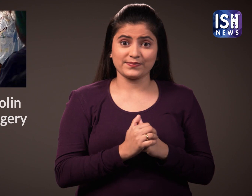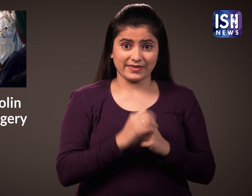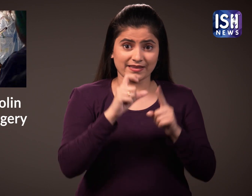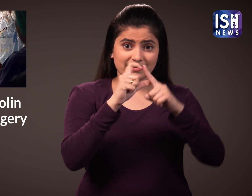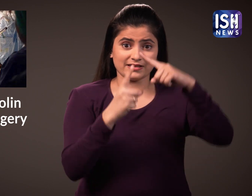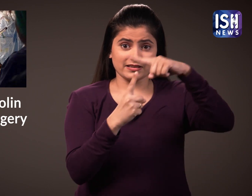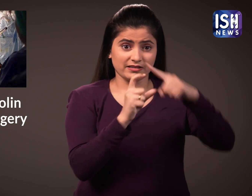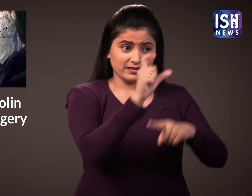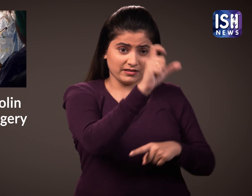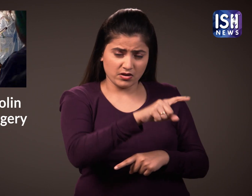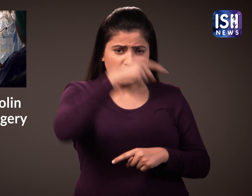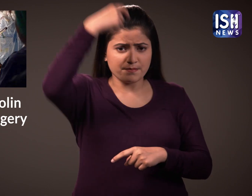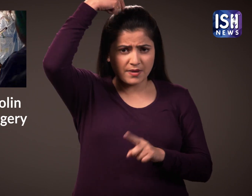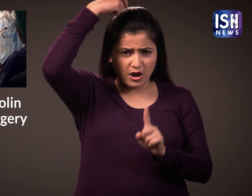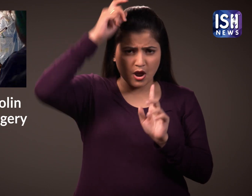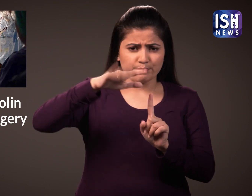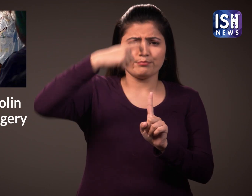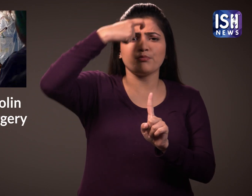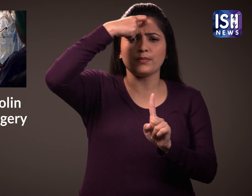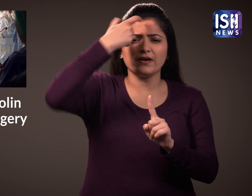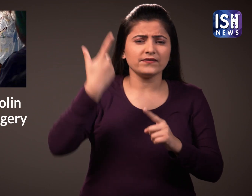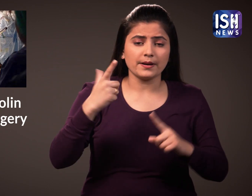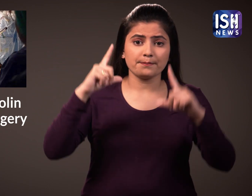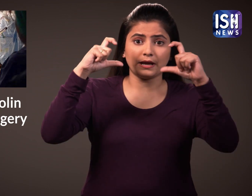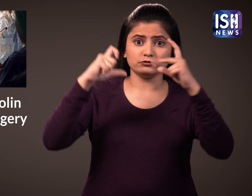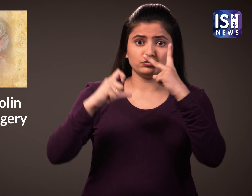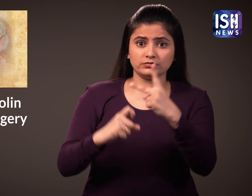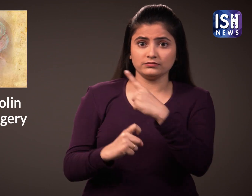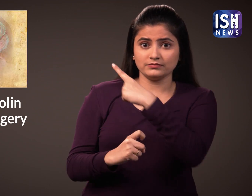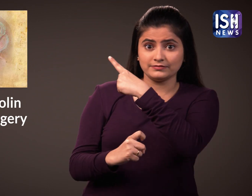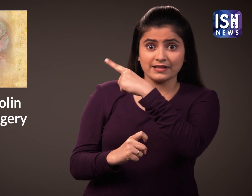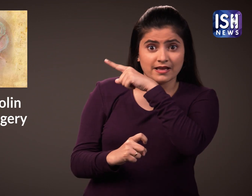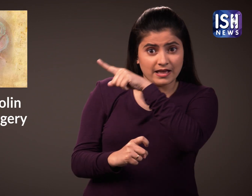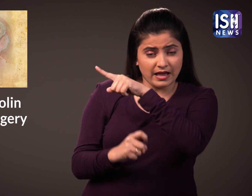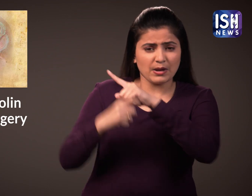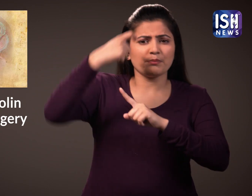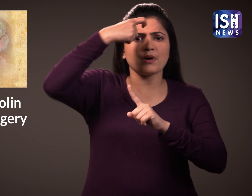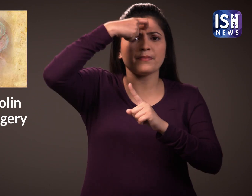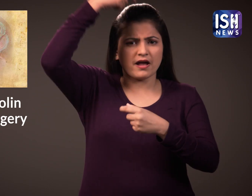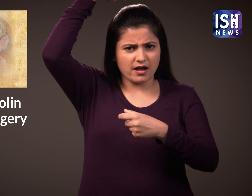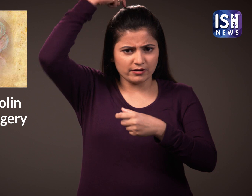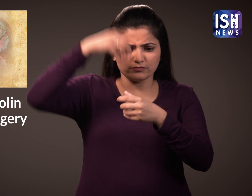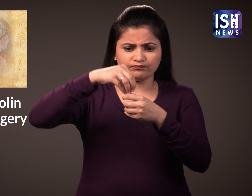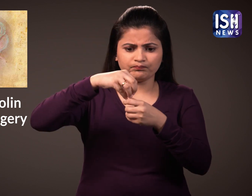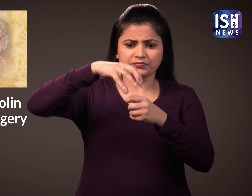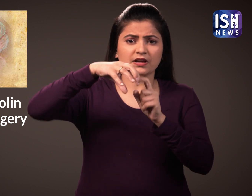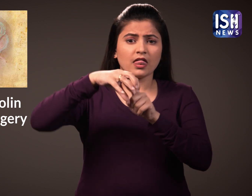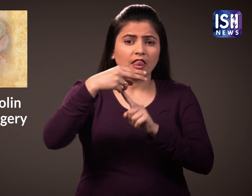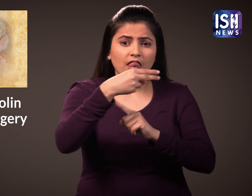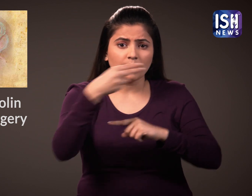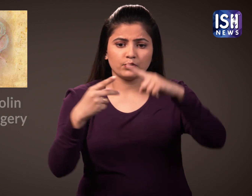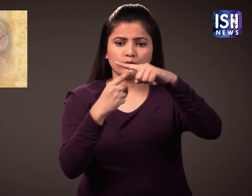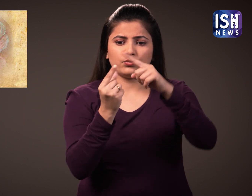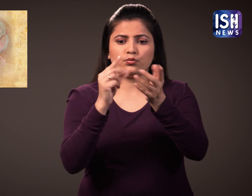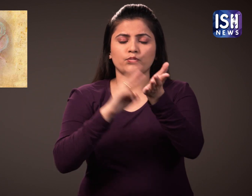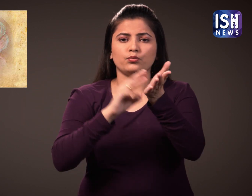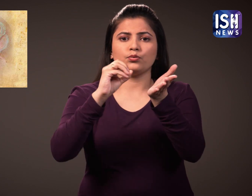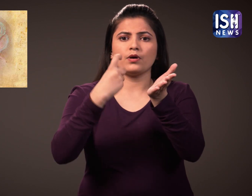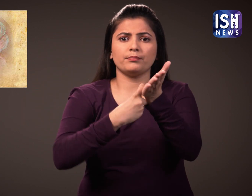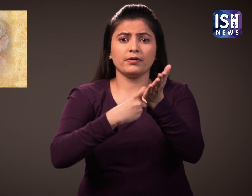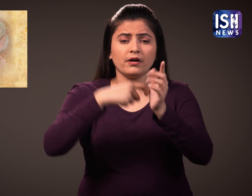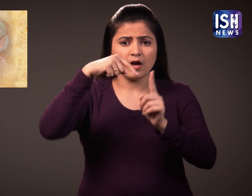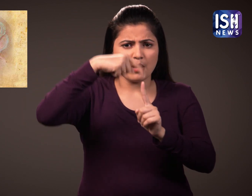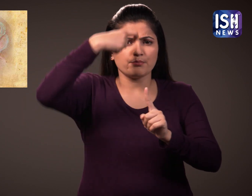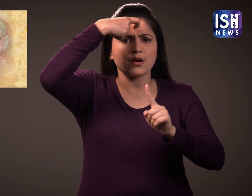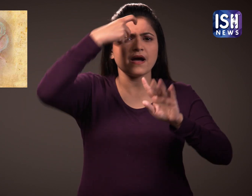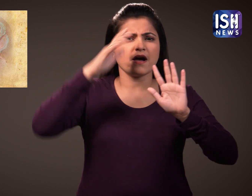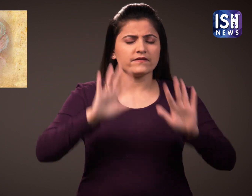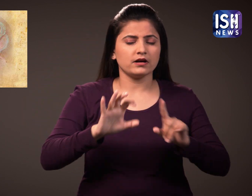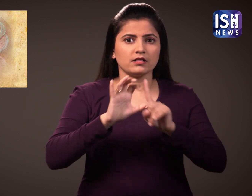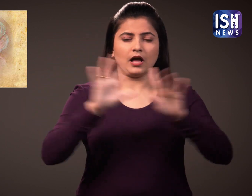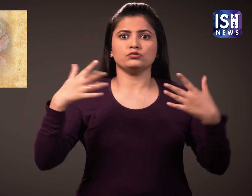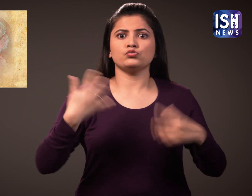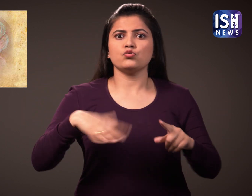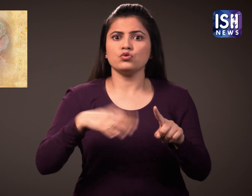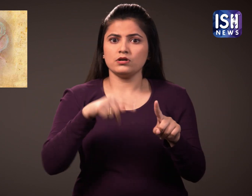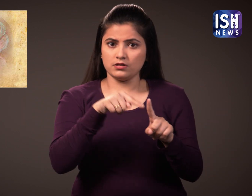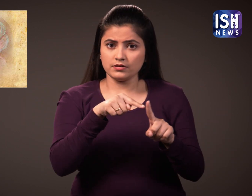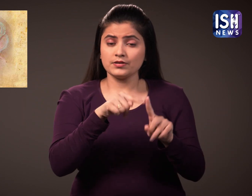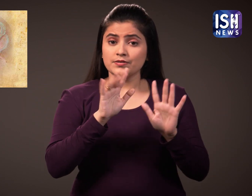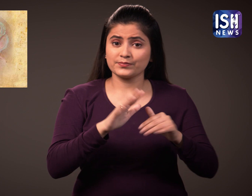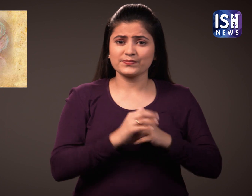She had a tumor in her right frontal lobe which is this portion of the brain. It was very dangerous.